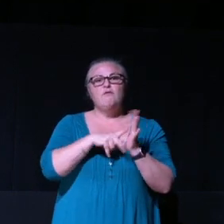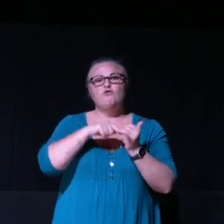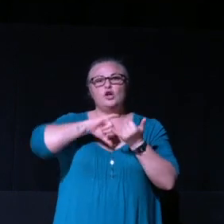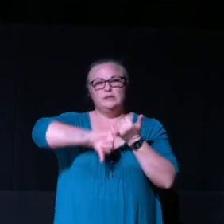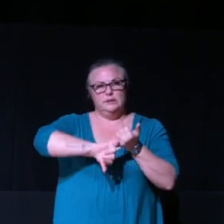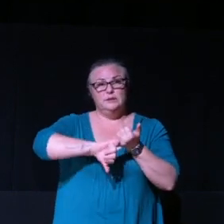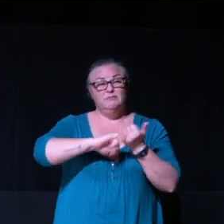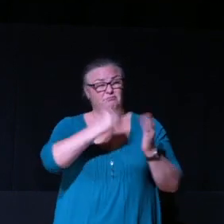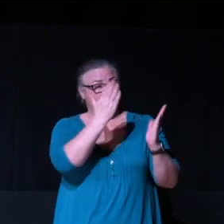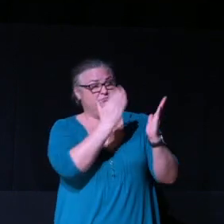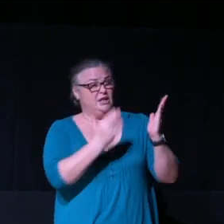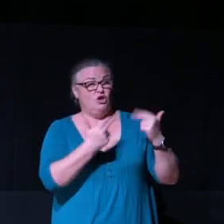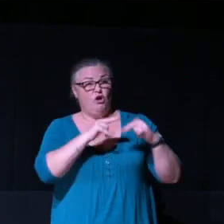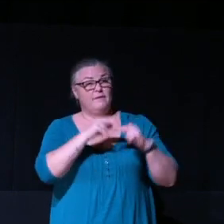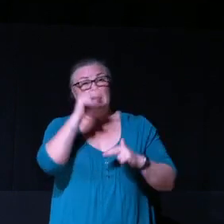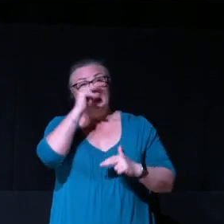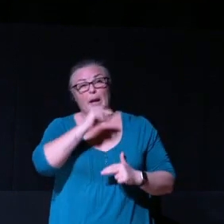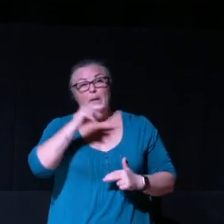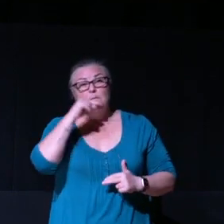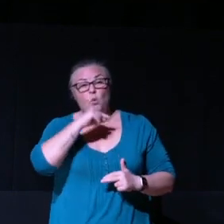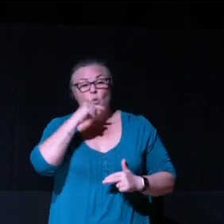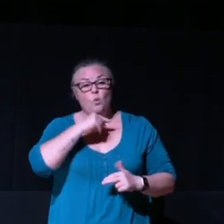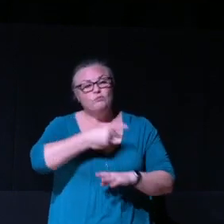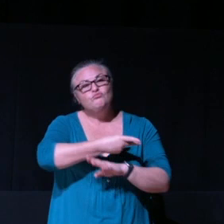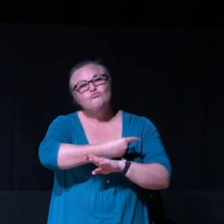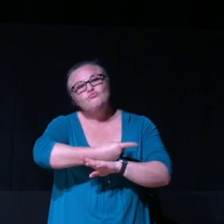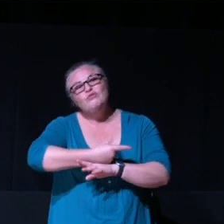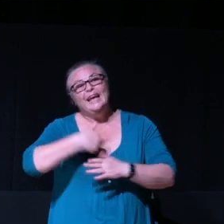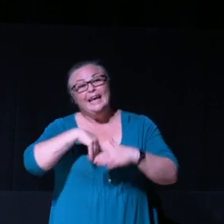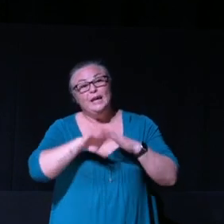painting of a young boy laying on his stomach in a swimming pool on a